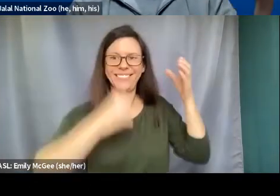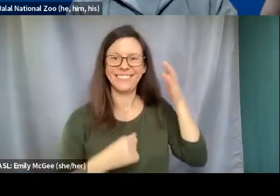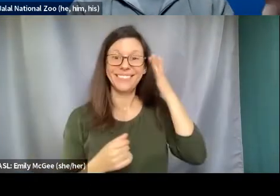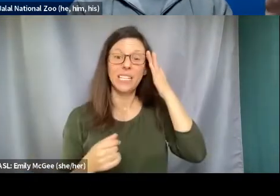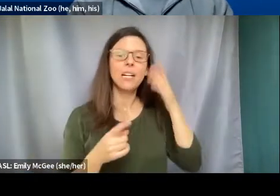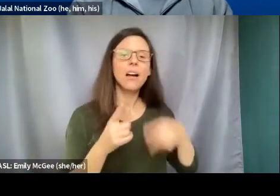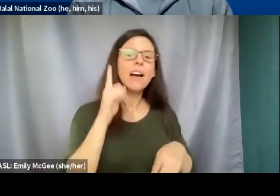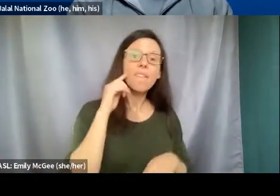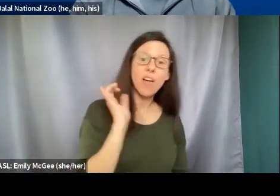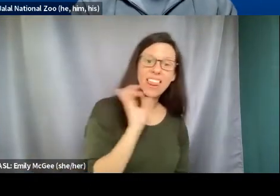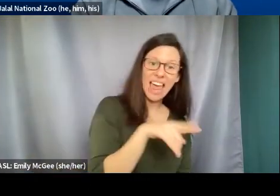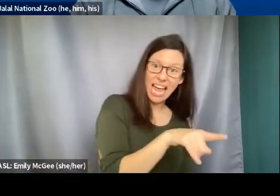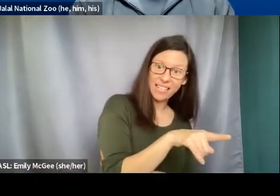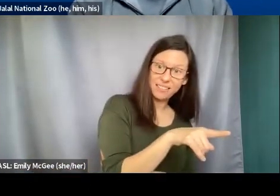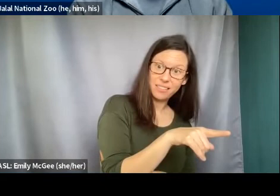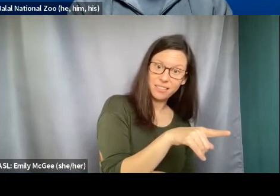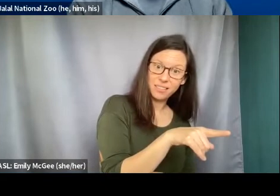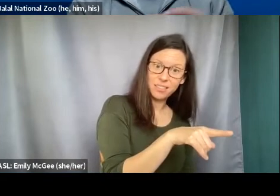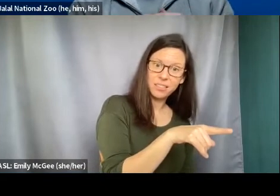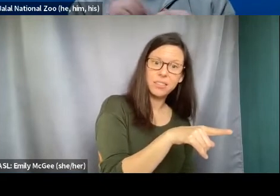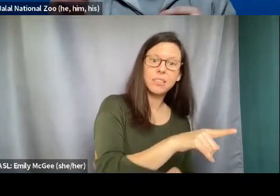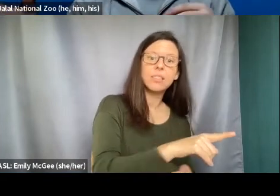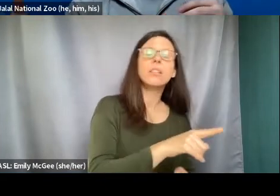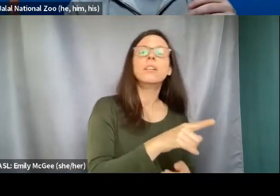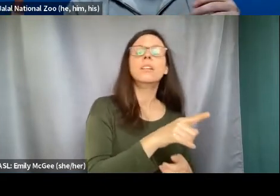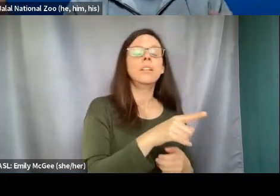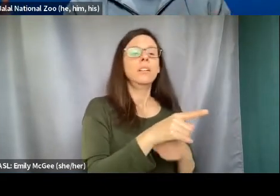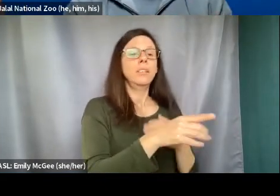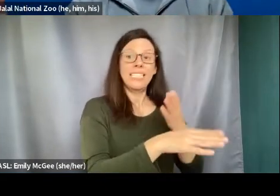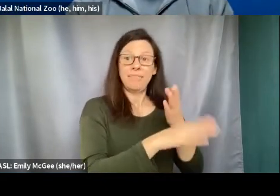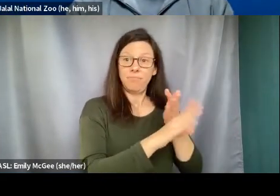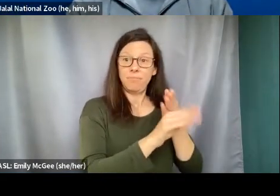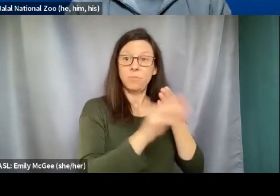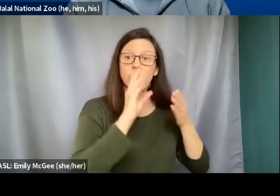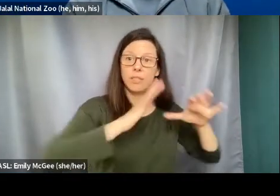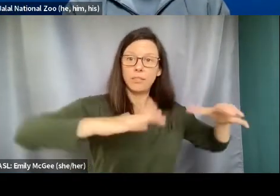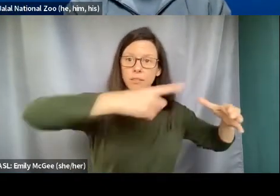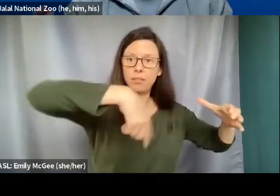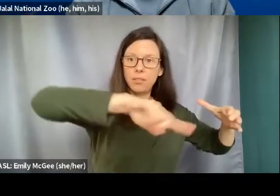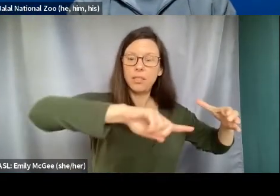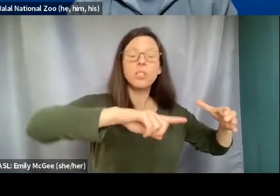going into a backwash recovery system to remove all the waste that was collected to keep the